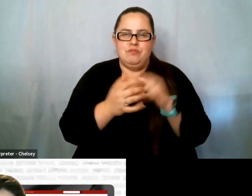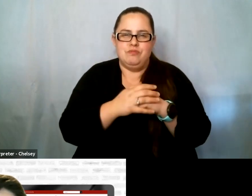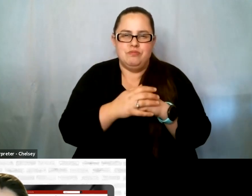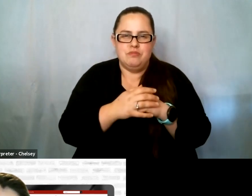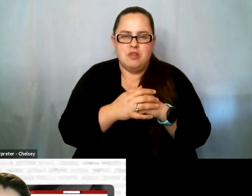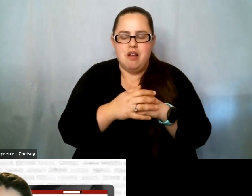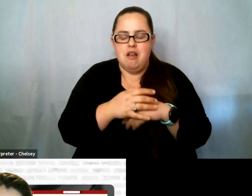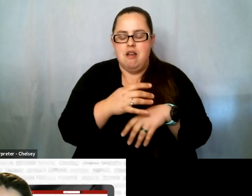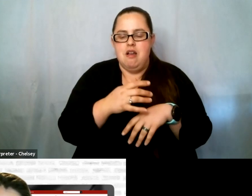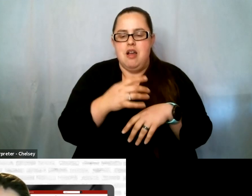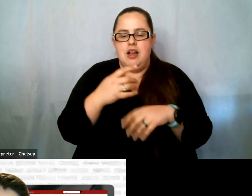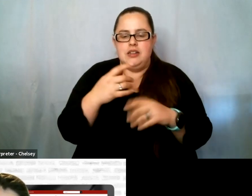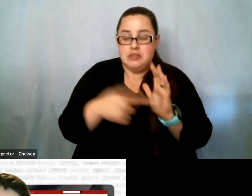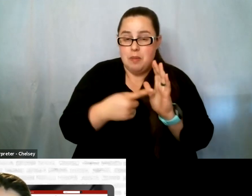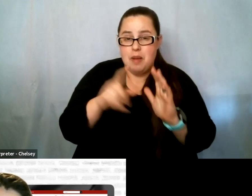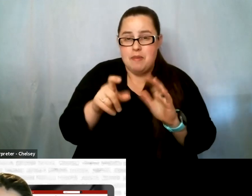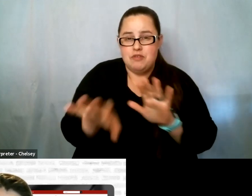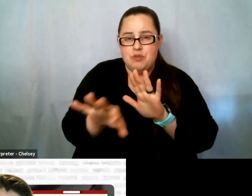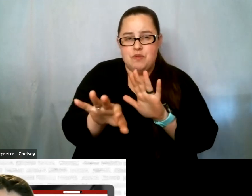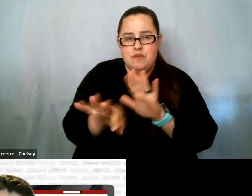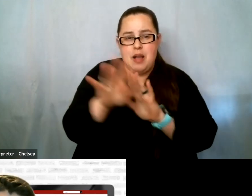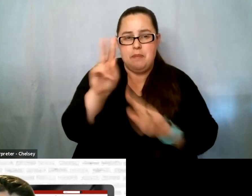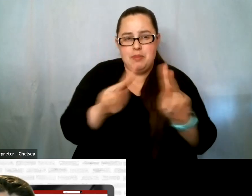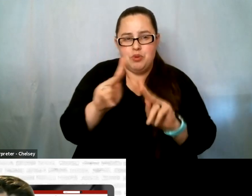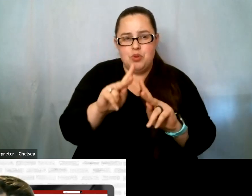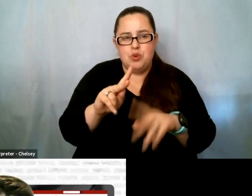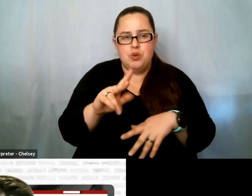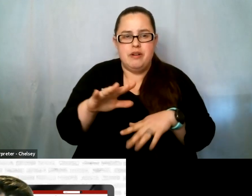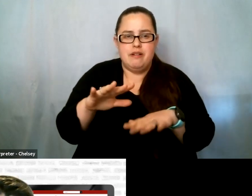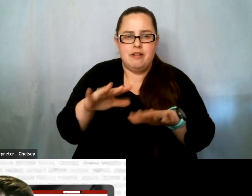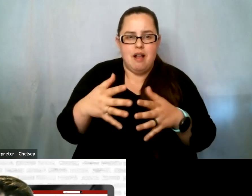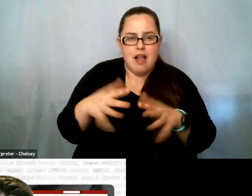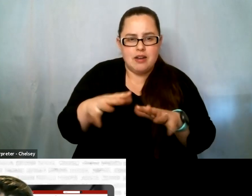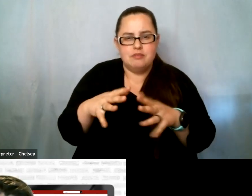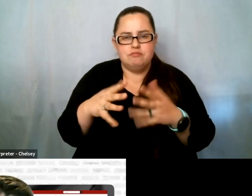it's finding people who, who are kind of in basic, where you're in basic agreement, and